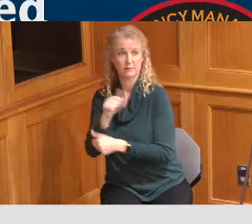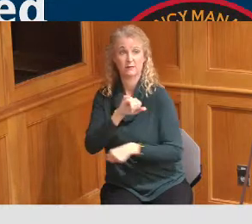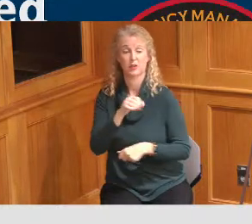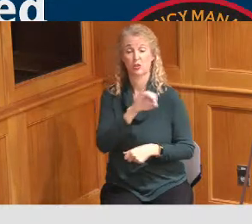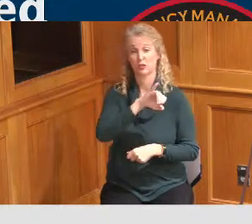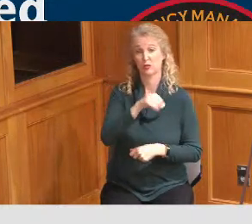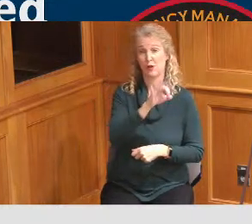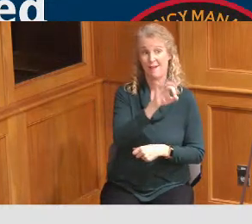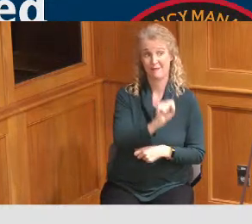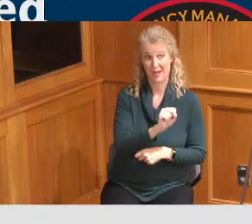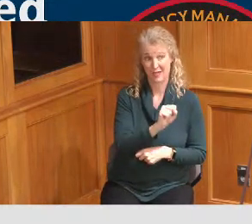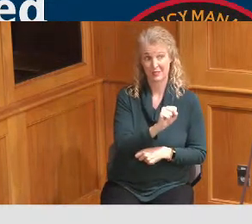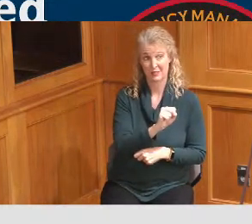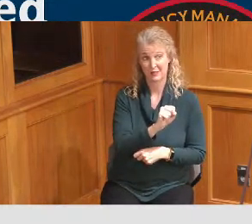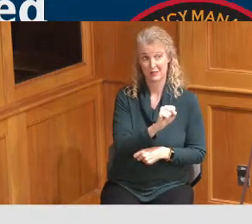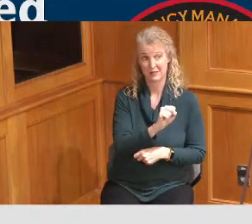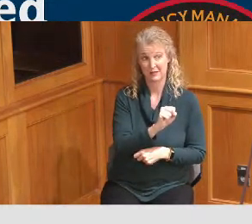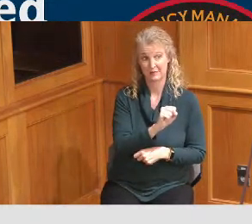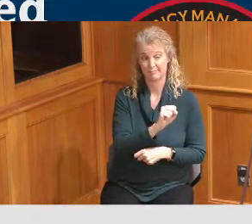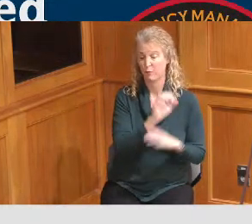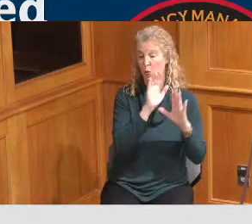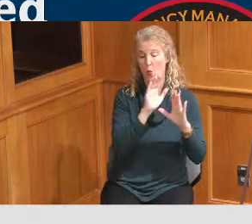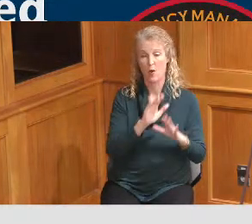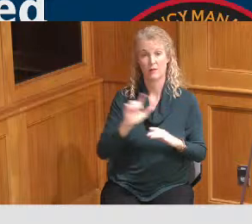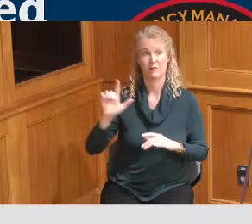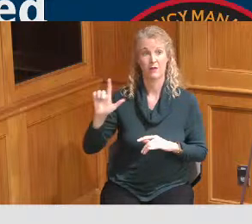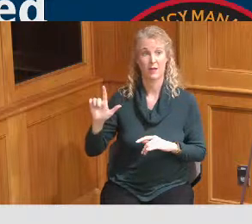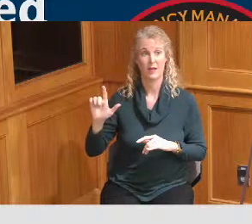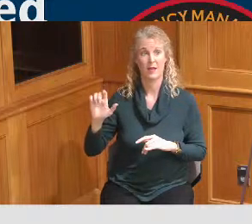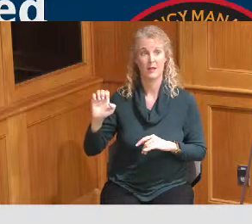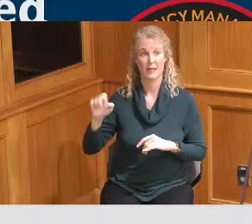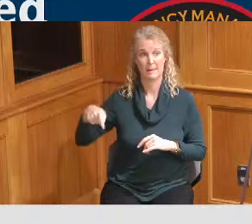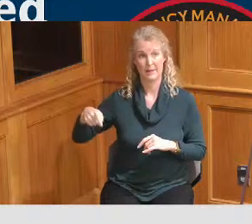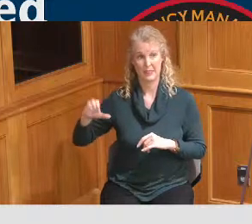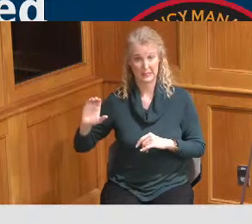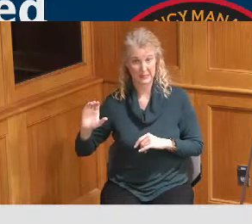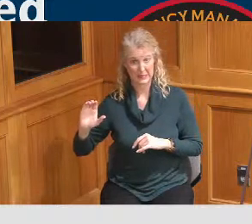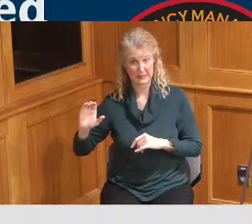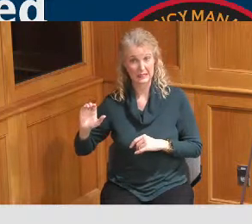Services is an outstanding partner lapc handles local emergency planning committee handles a lot